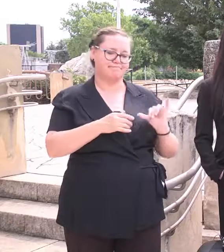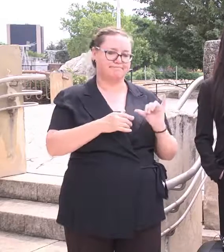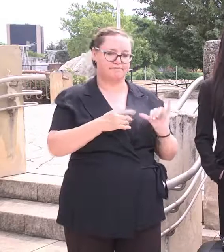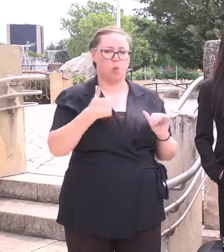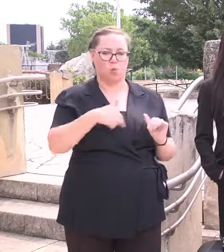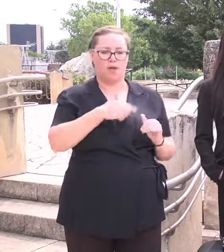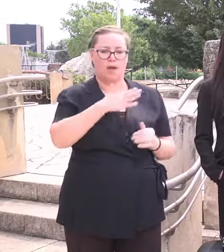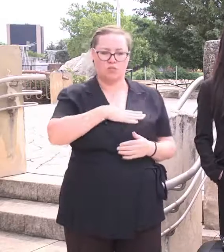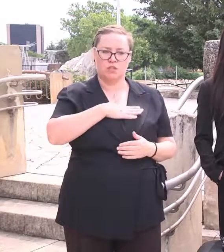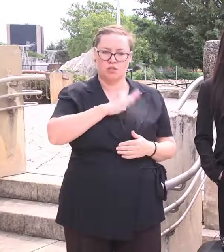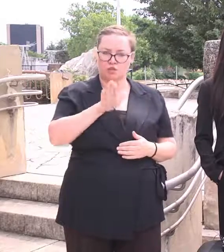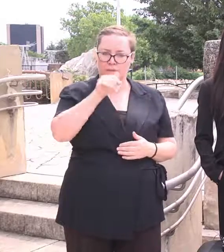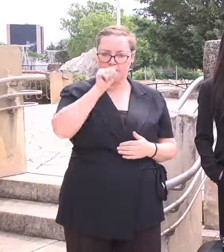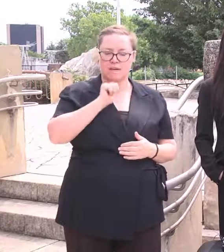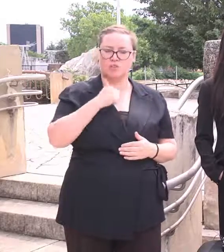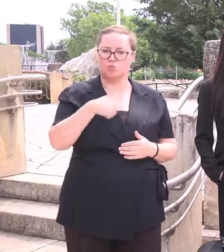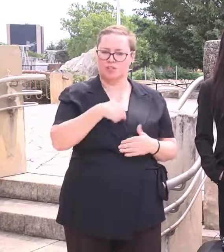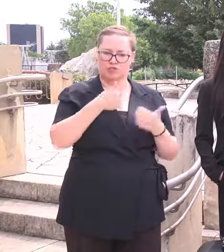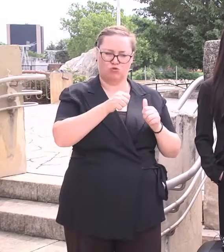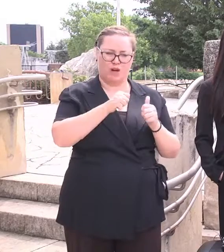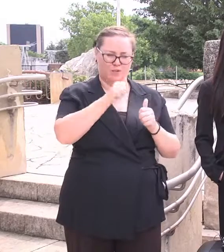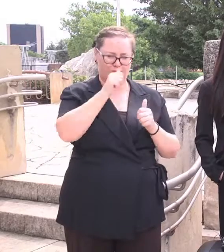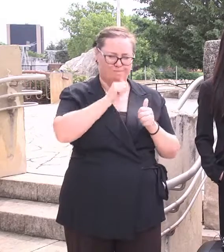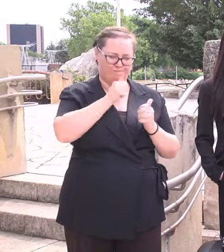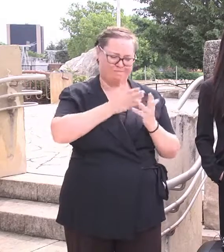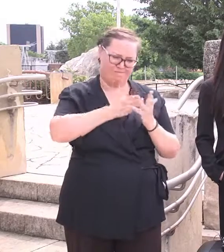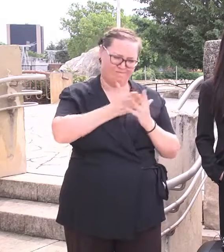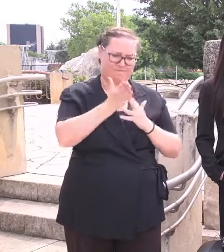your patience as we work through this as we do have more uh updates and any other